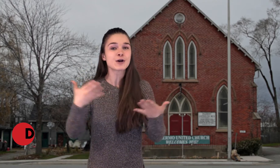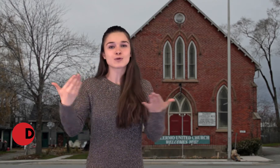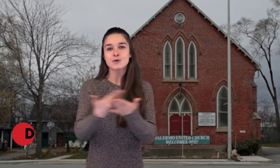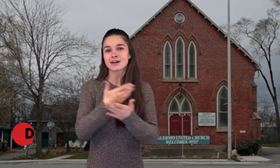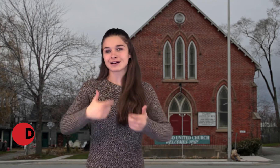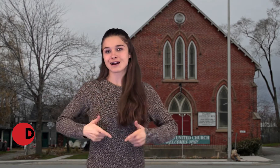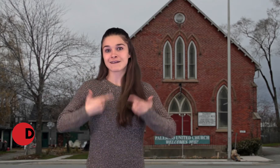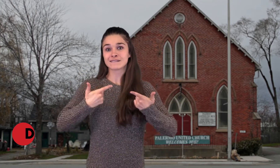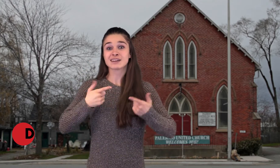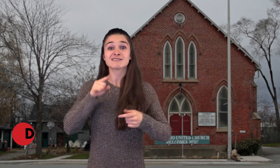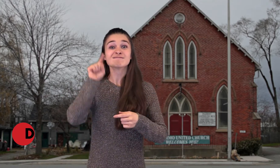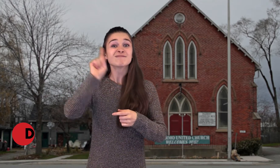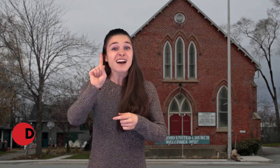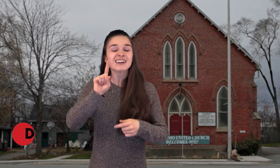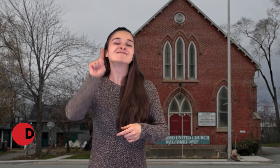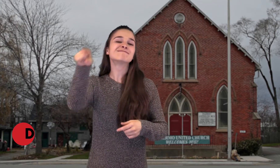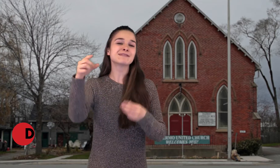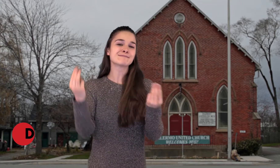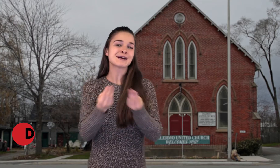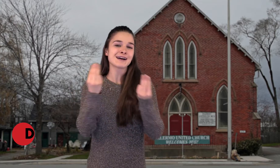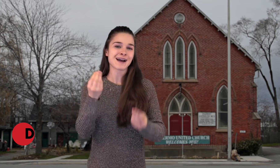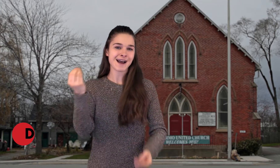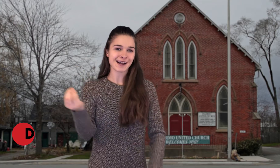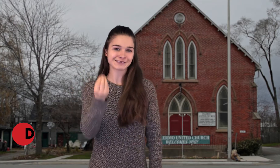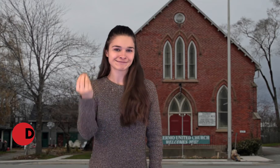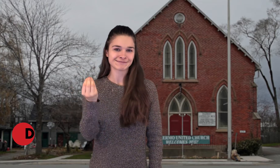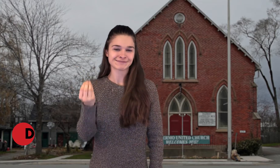a Deaf Church in Milton, Ontario.